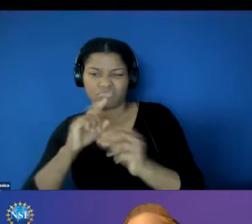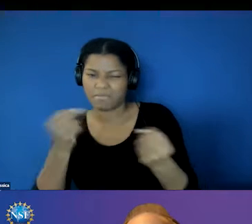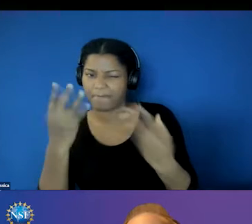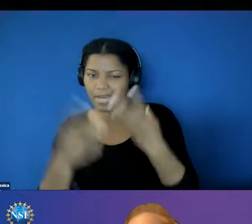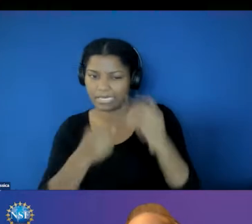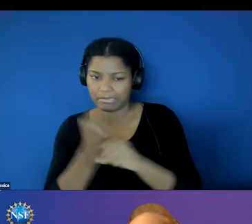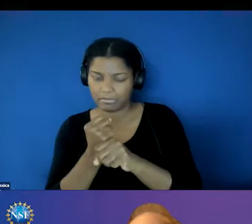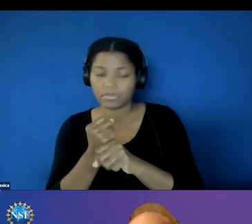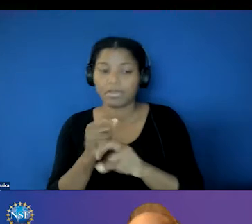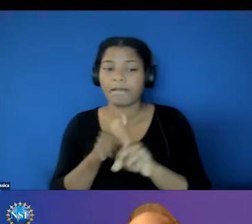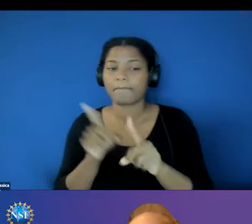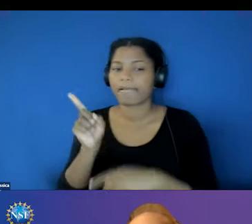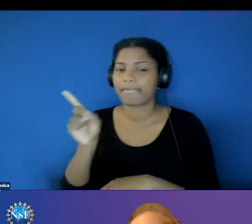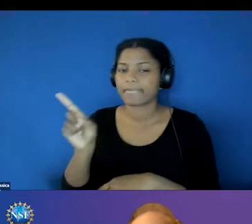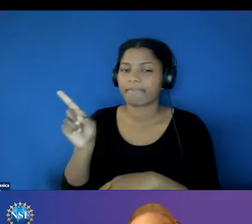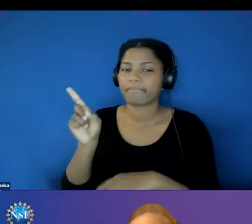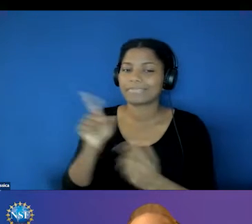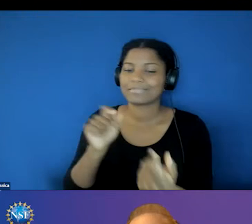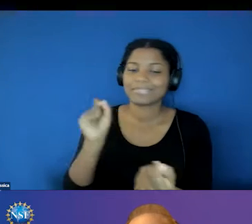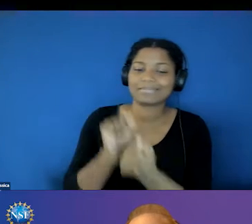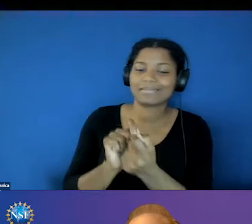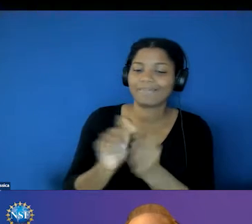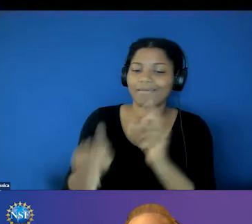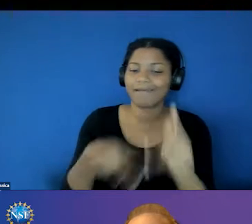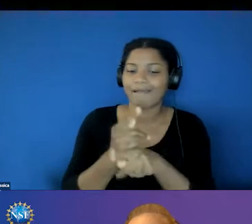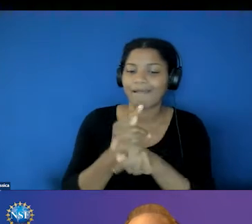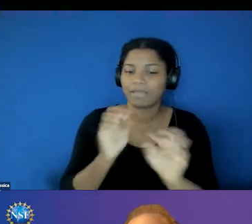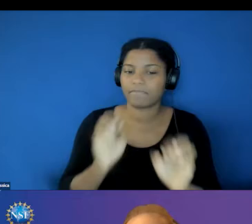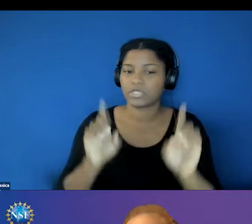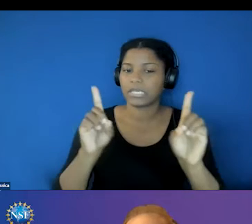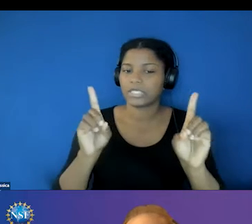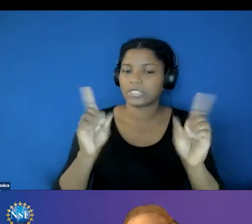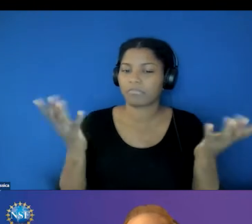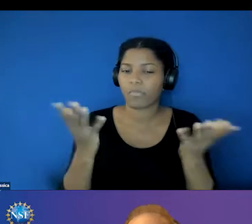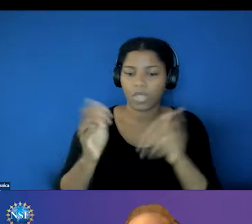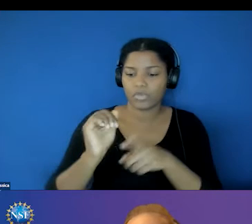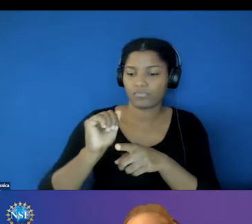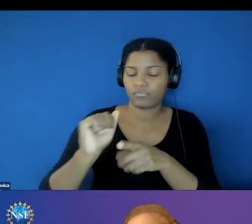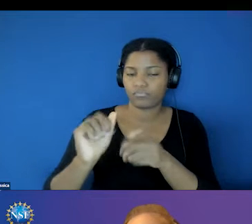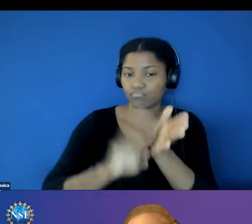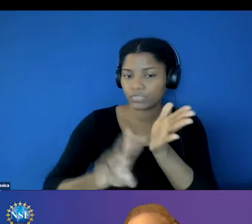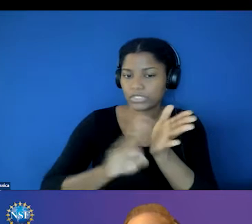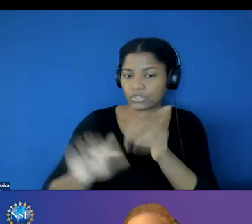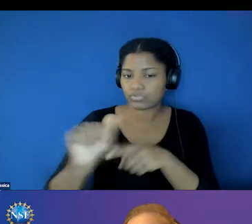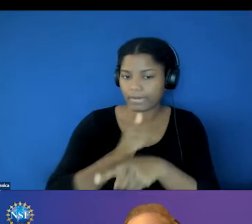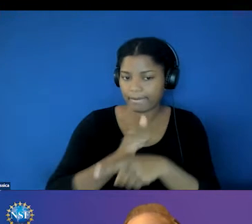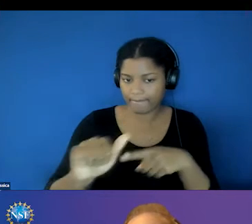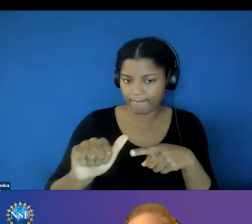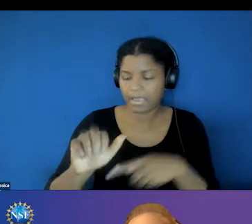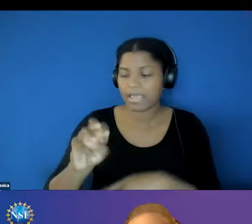But here we refer to a very specific type of education, and that is Research Training. MRI, is,